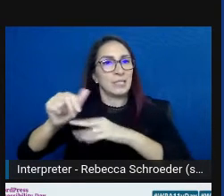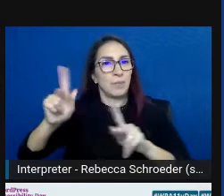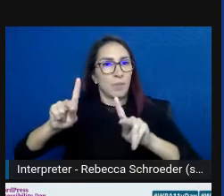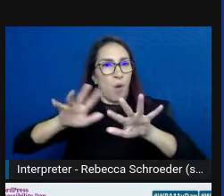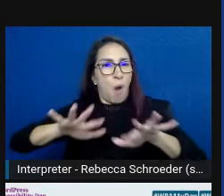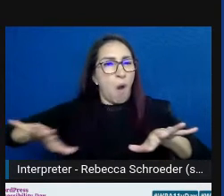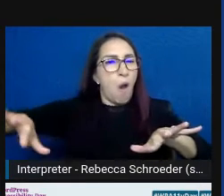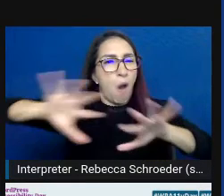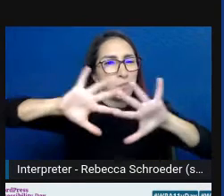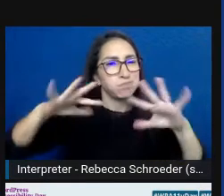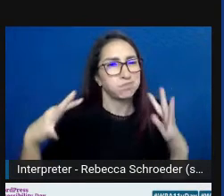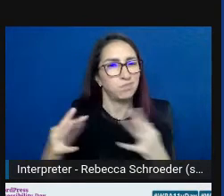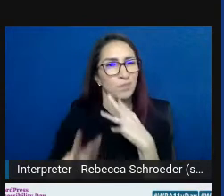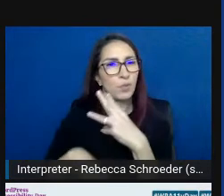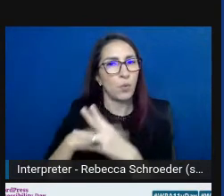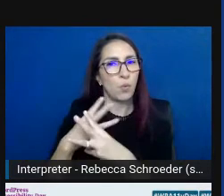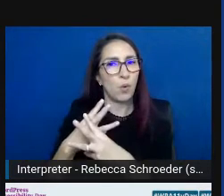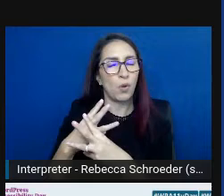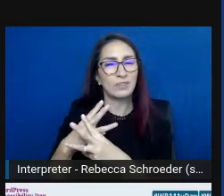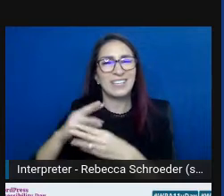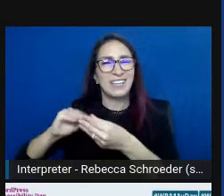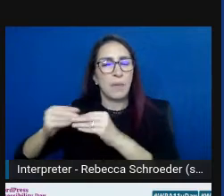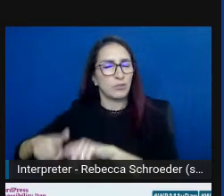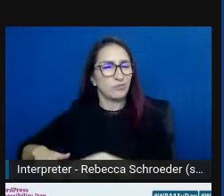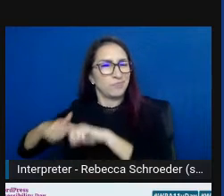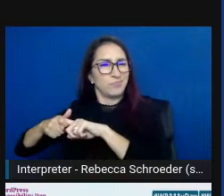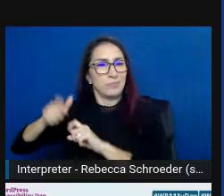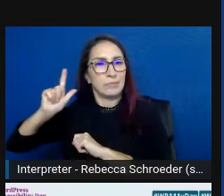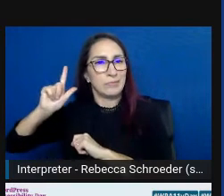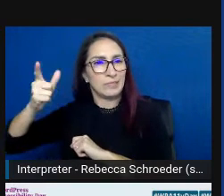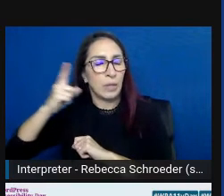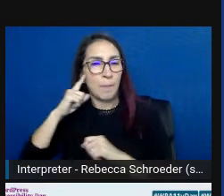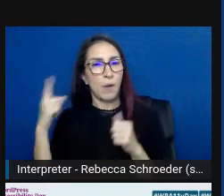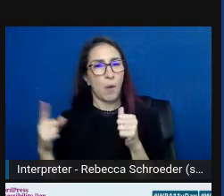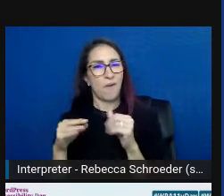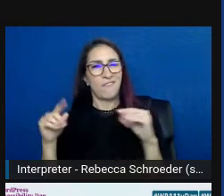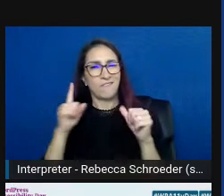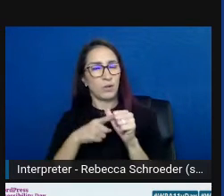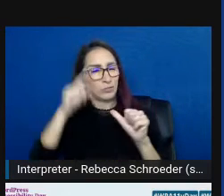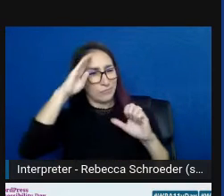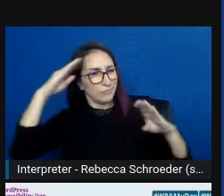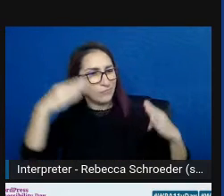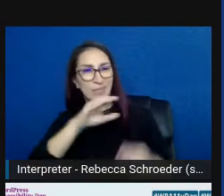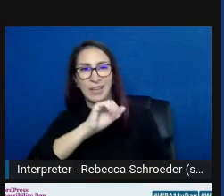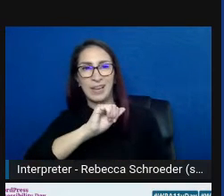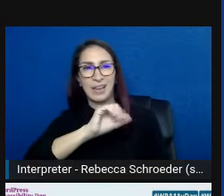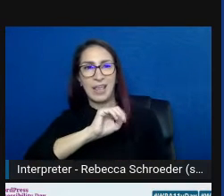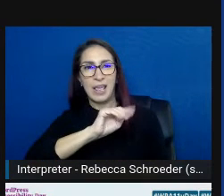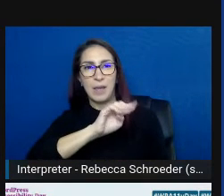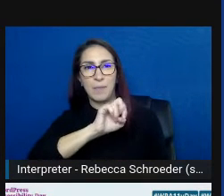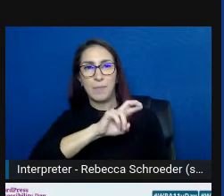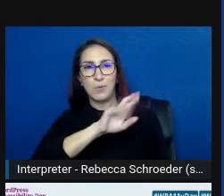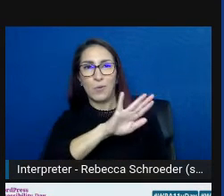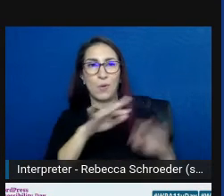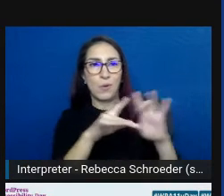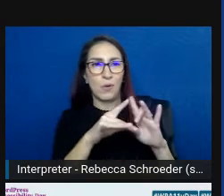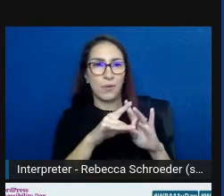a little bit more about me that Amber was saying. I've been working in digital accessibility one way or another